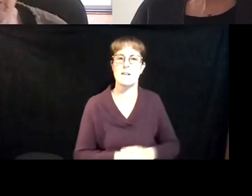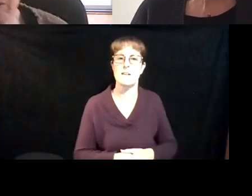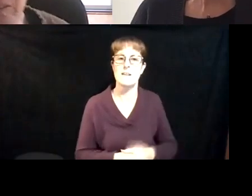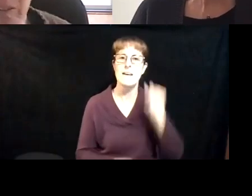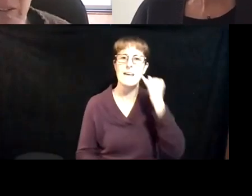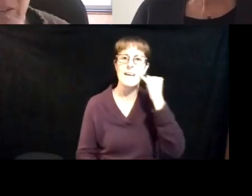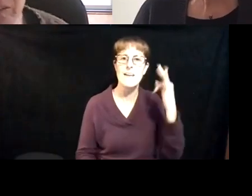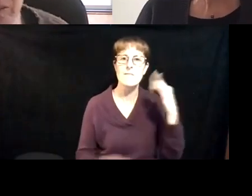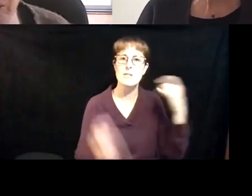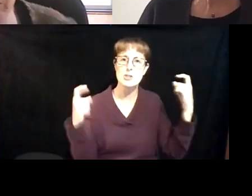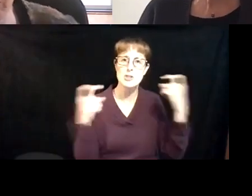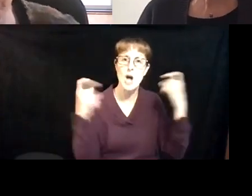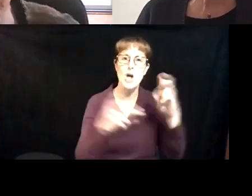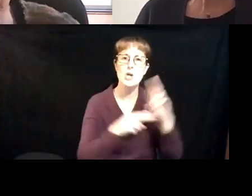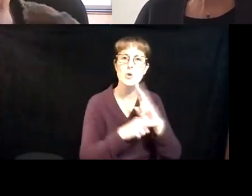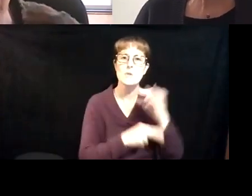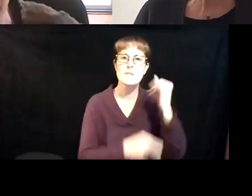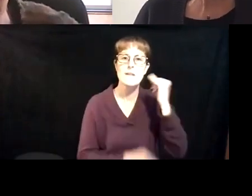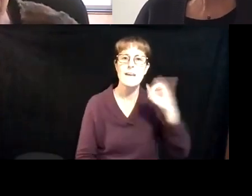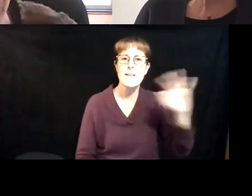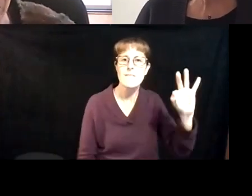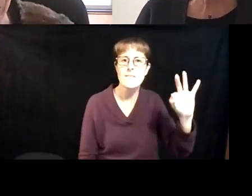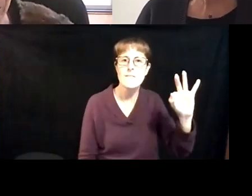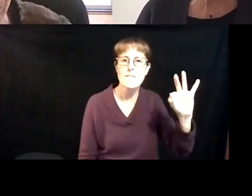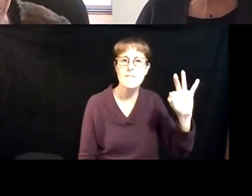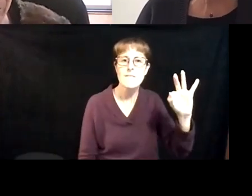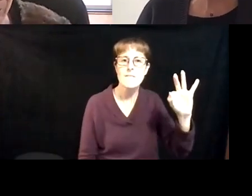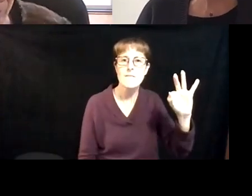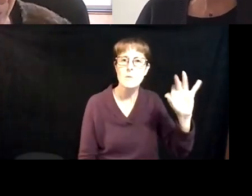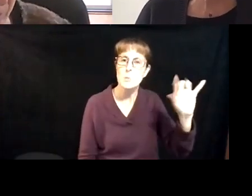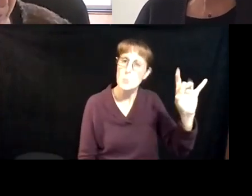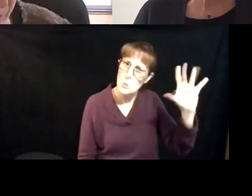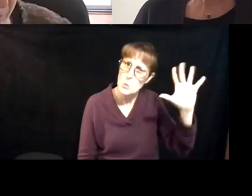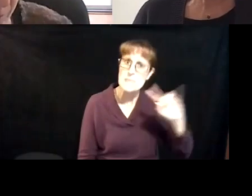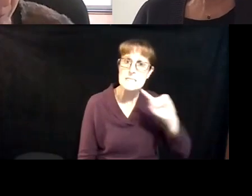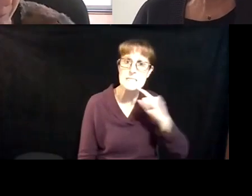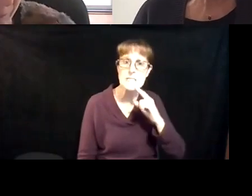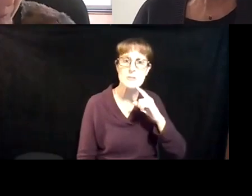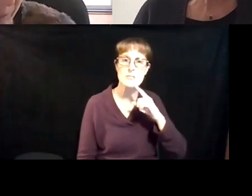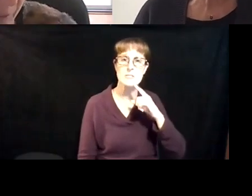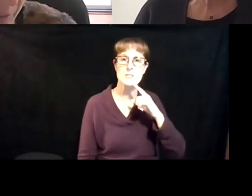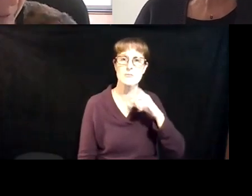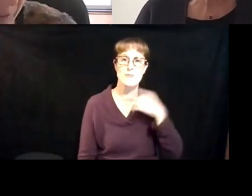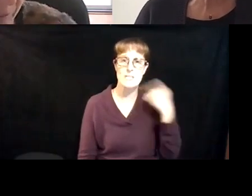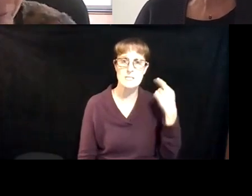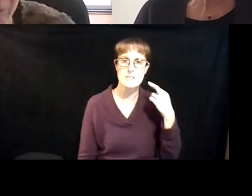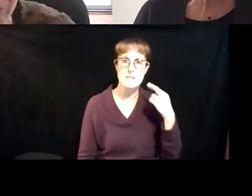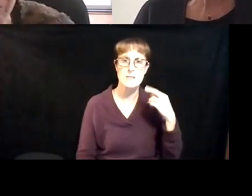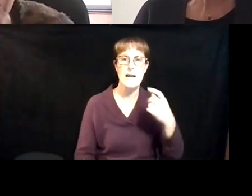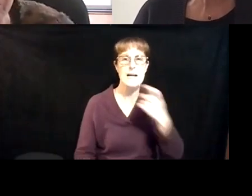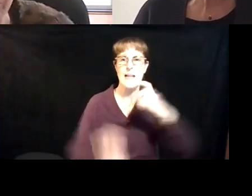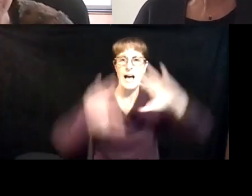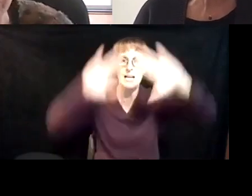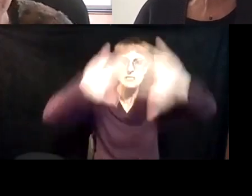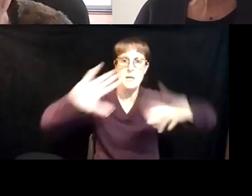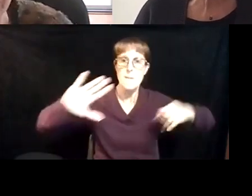only when somebody were imminently at risk of putting their fist through a plate glass window or hurting themselves or hurting somebody else.